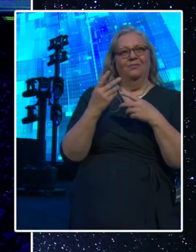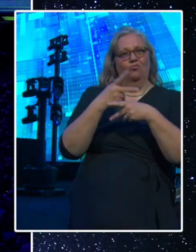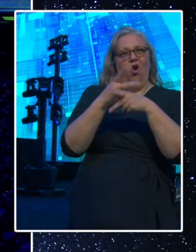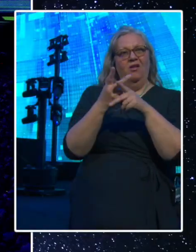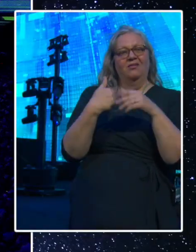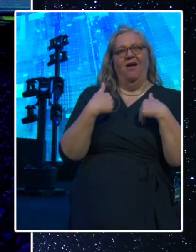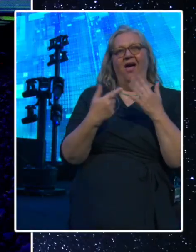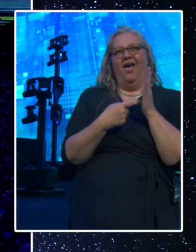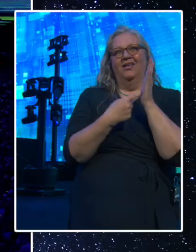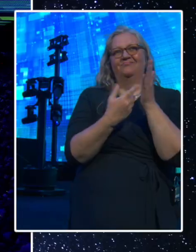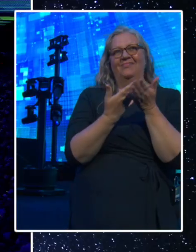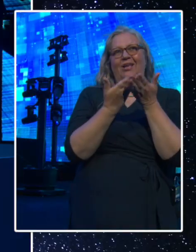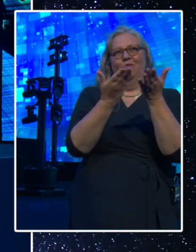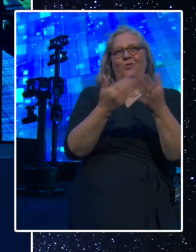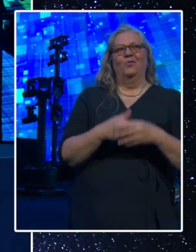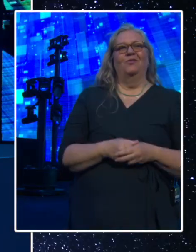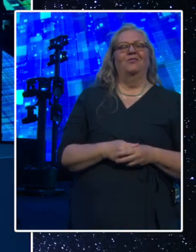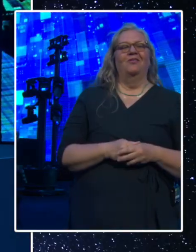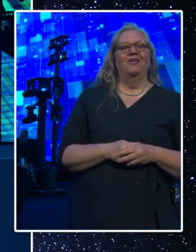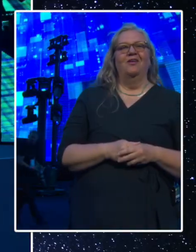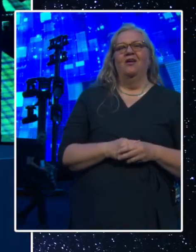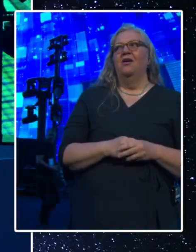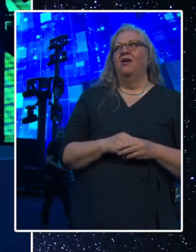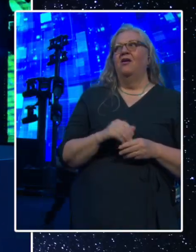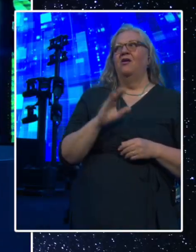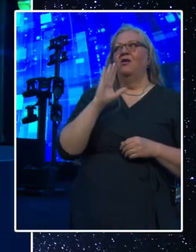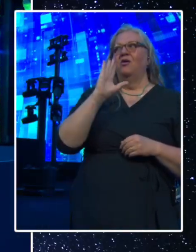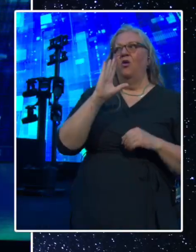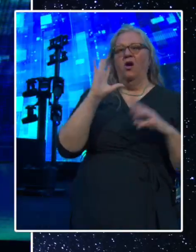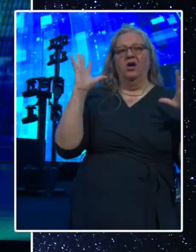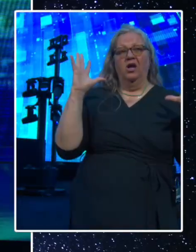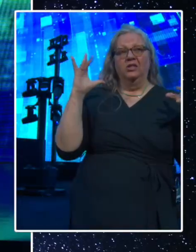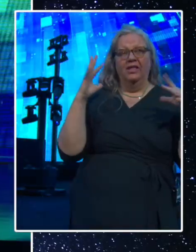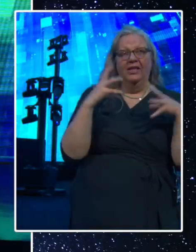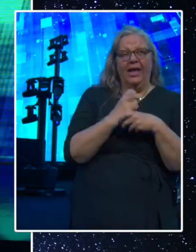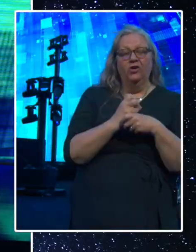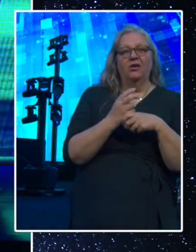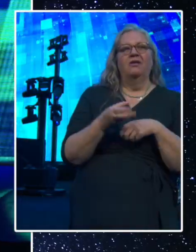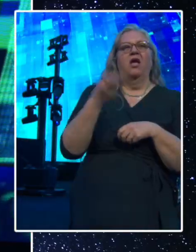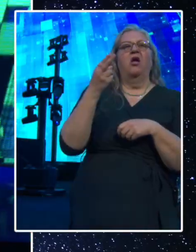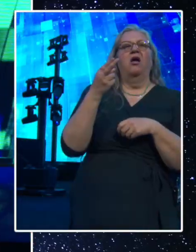and that was the product I introduced, your consolidation is even higher.